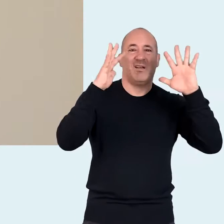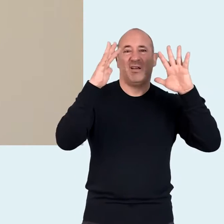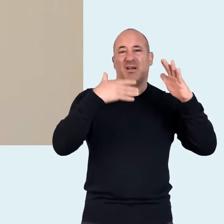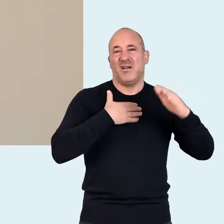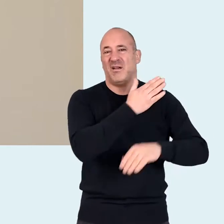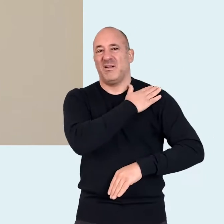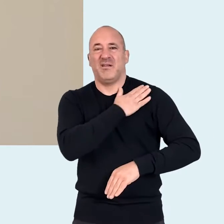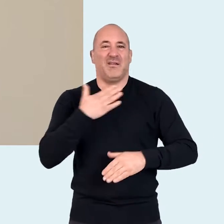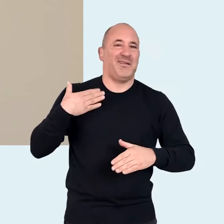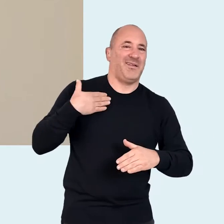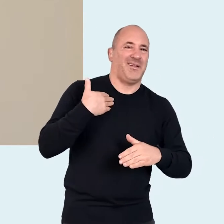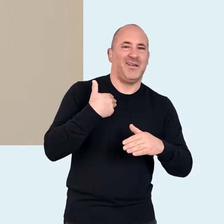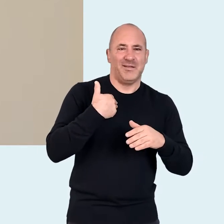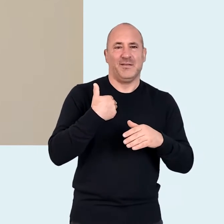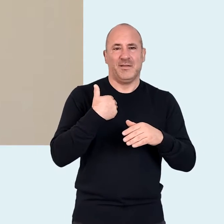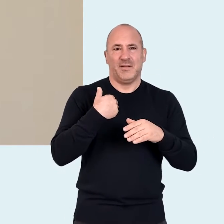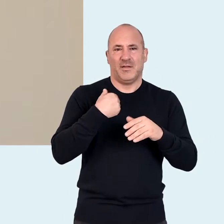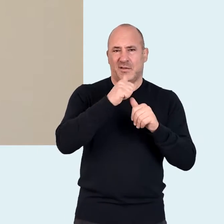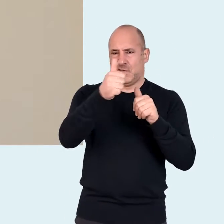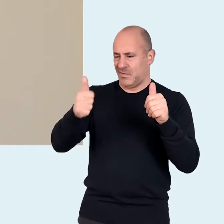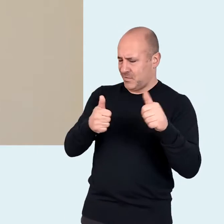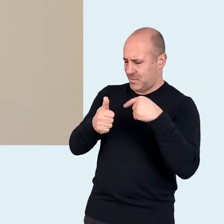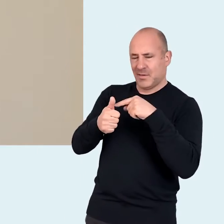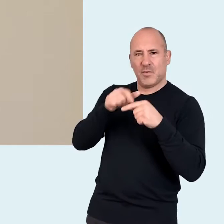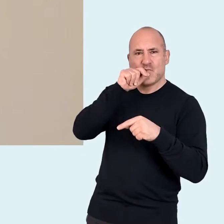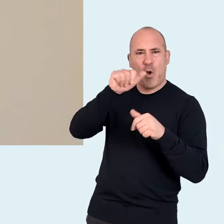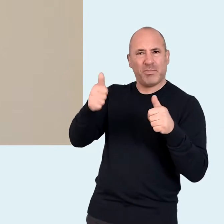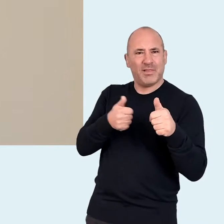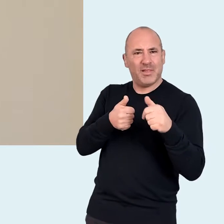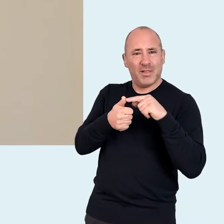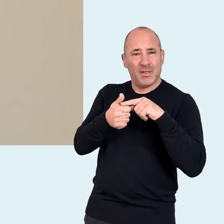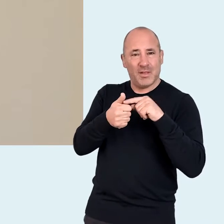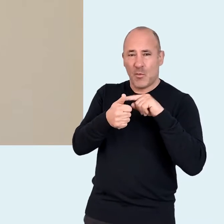and the one who gets all the limelight, whereas Robin, he's the sidekick, he's the person